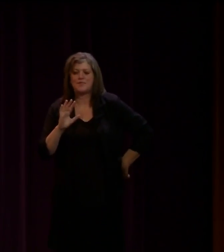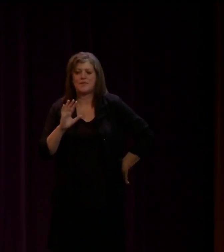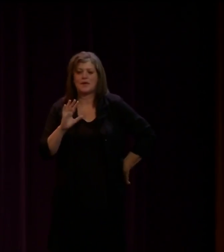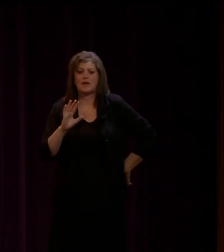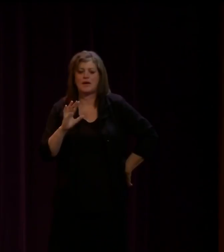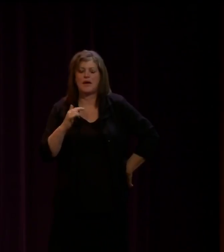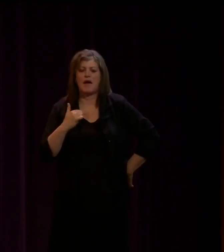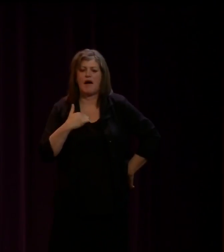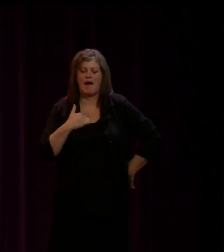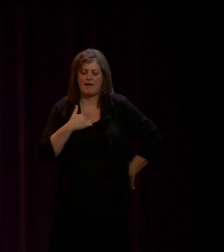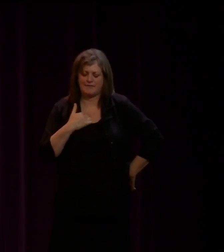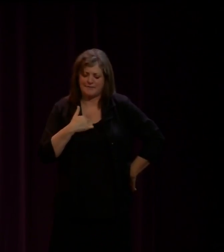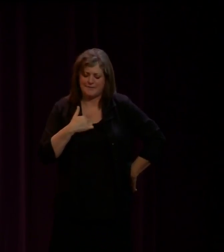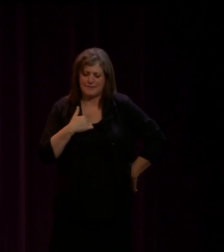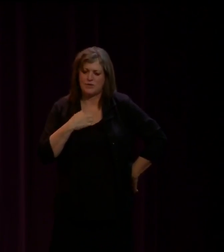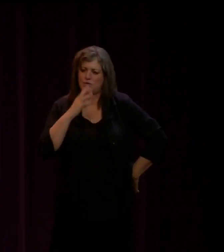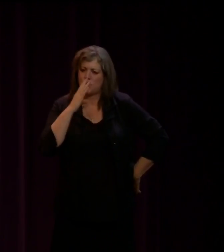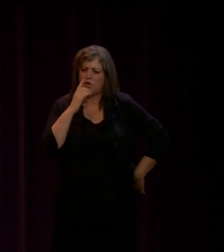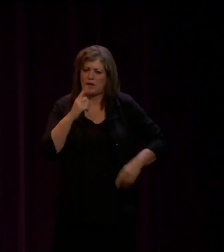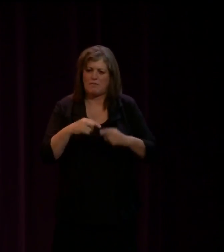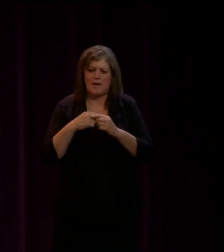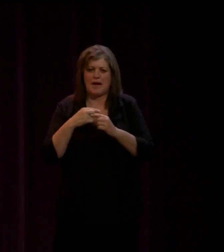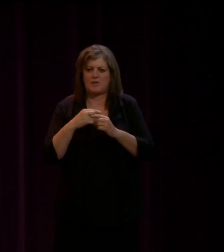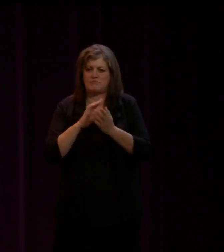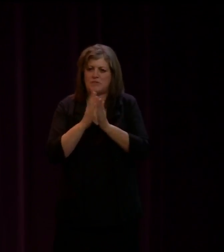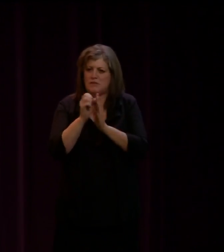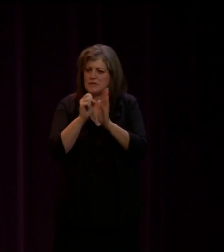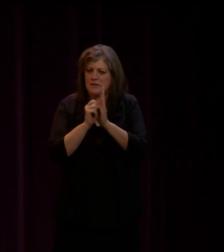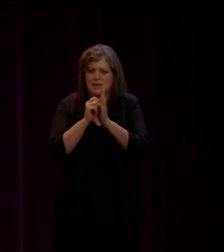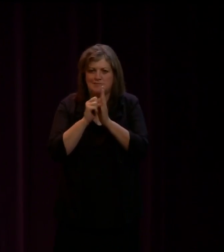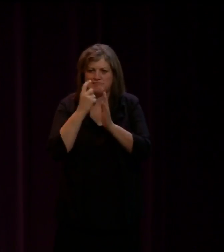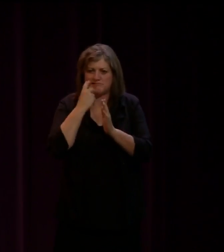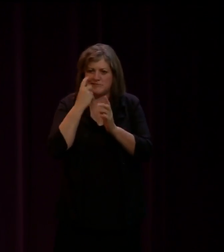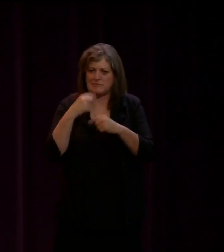SO I HAVE BEEN TALKING ABOUT STATEHOOD A LOT LATELY.